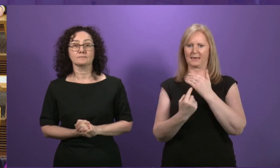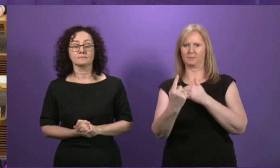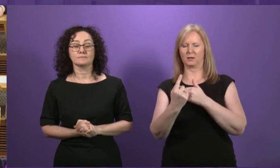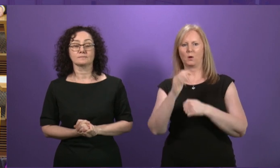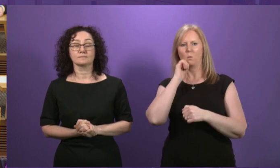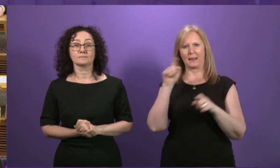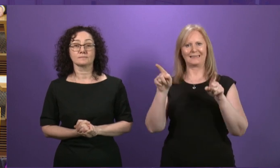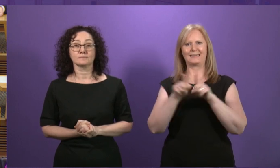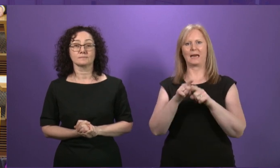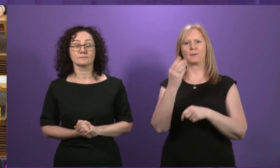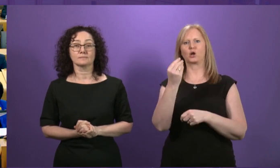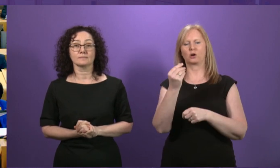after independence.”